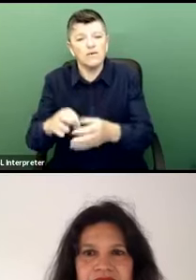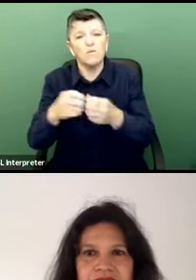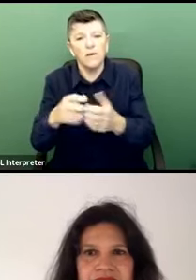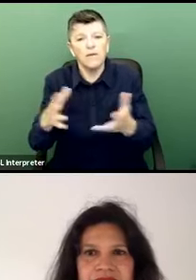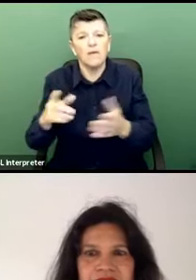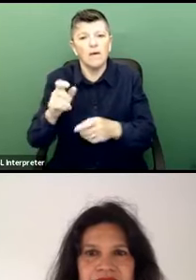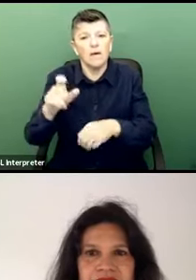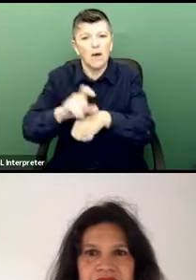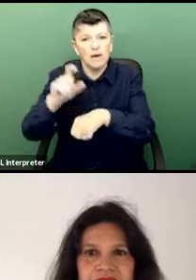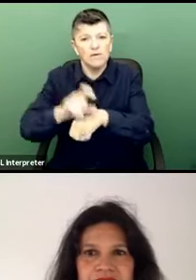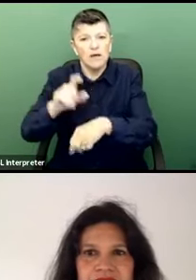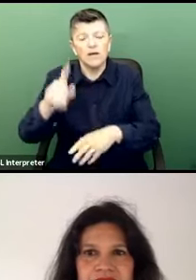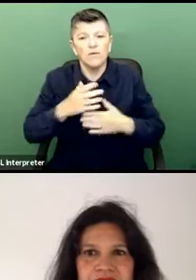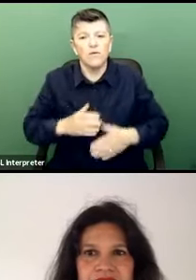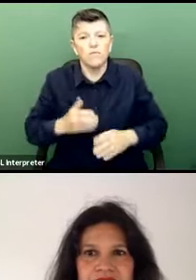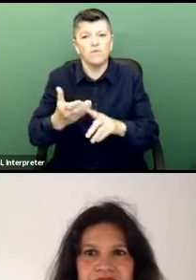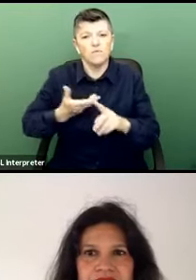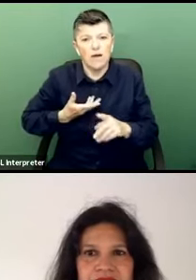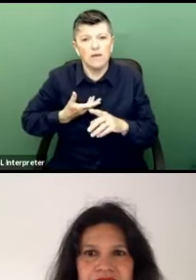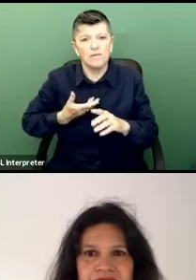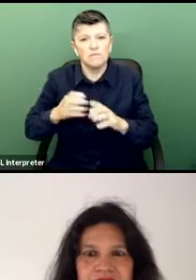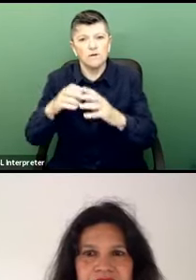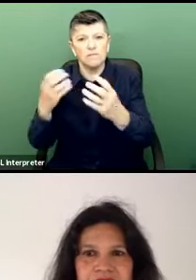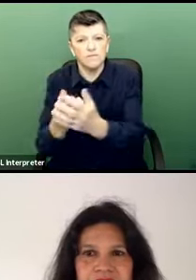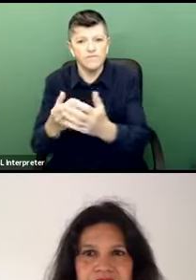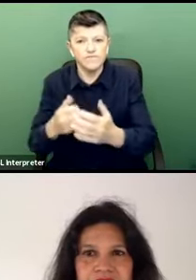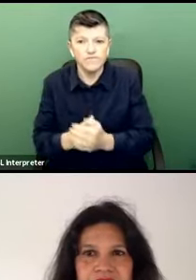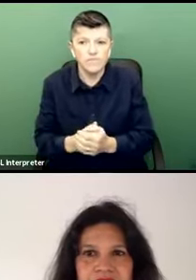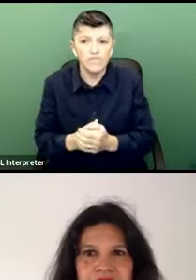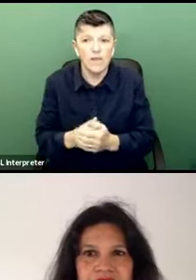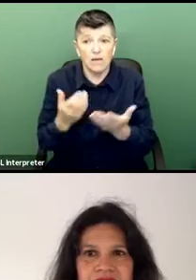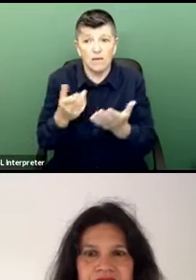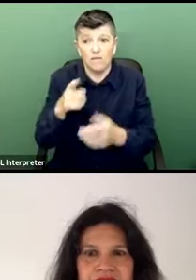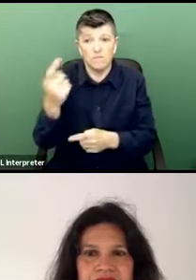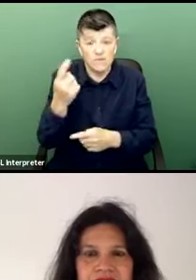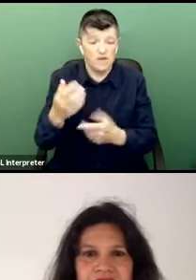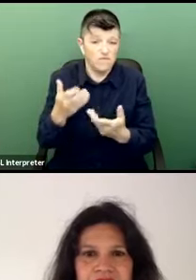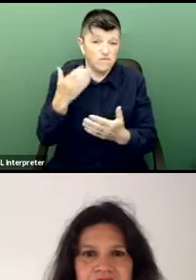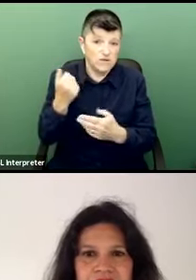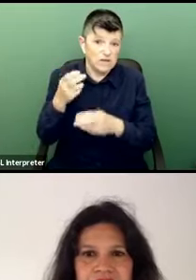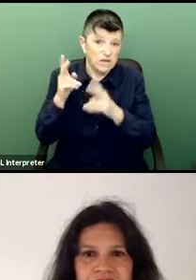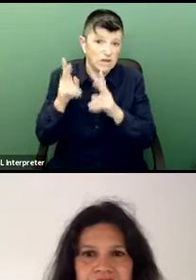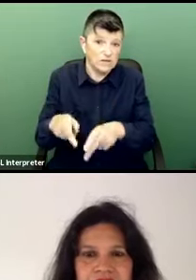between the way in which modernity aids human rights and the way